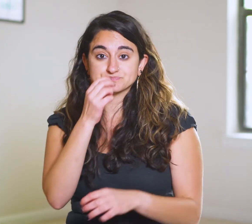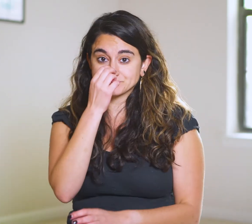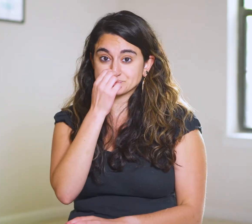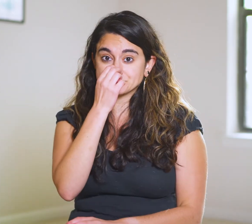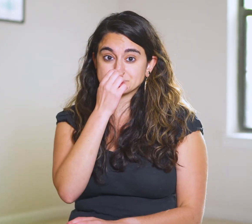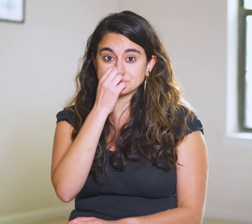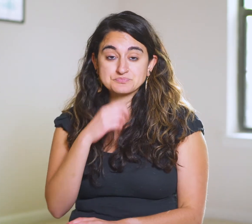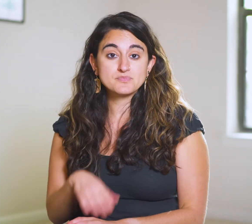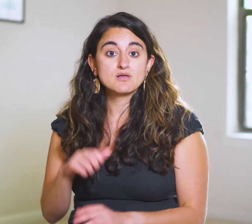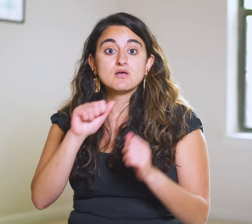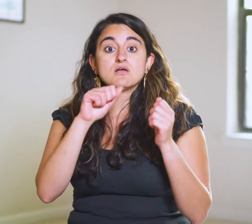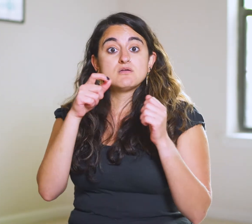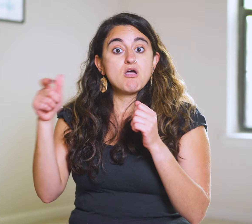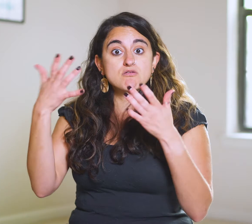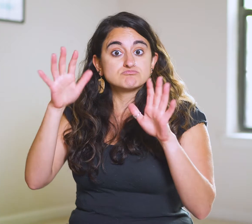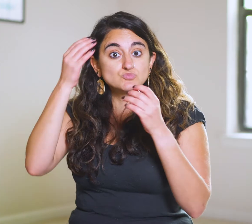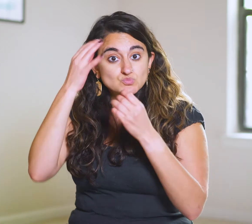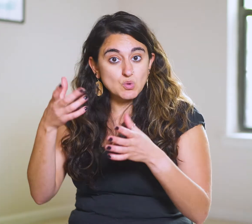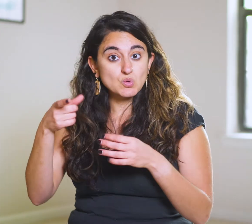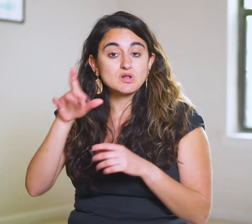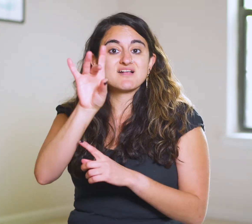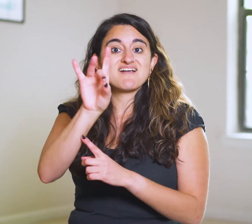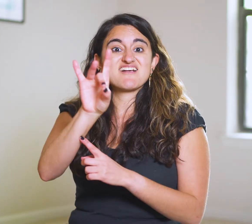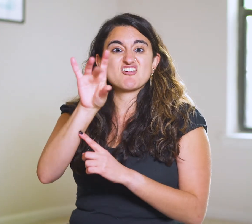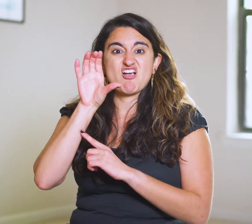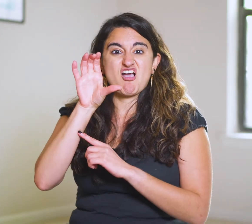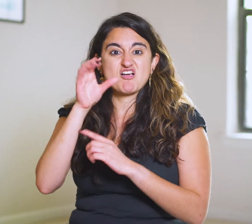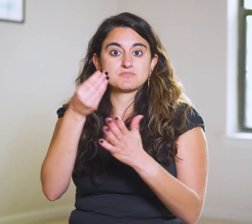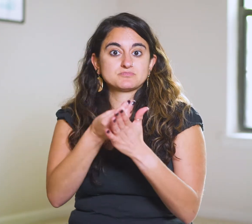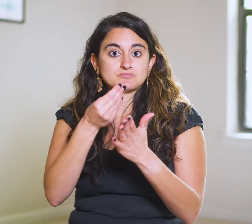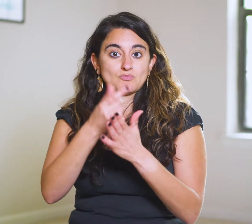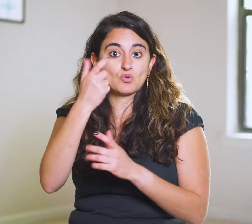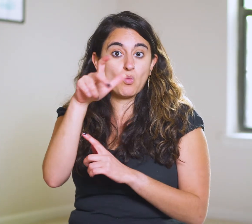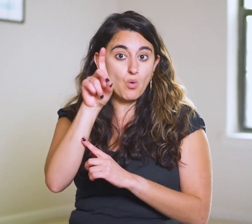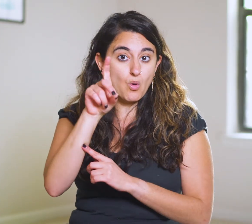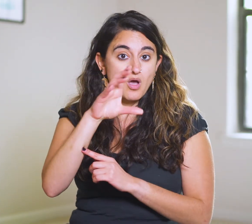All told, they gave nearly 800 pounds of gold